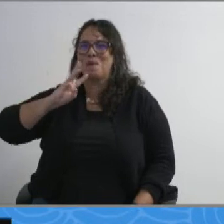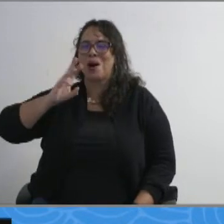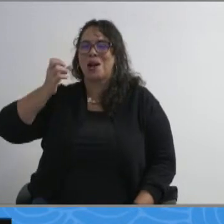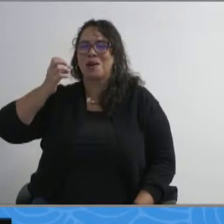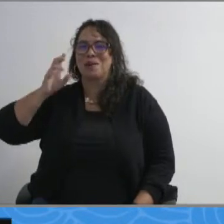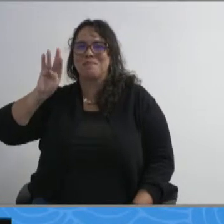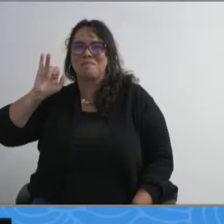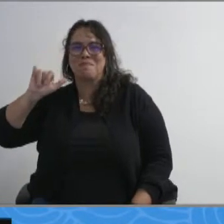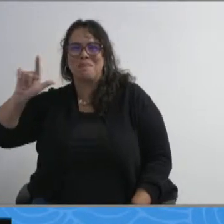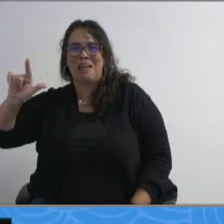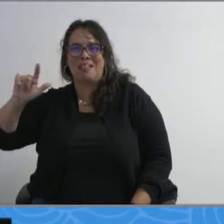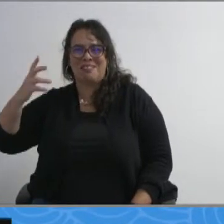That's what indirect costs are.